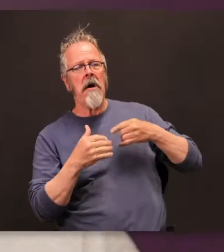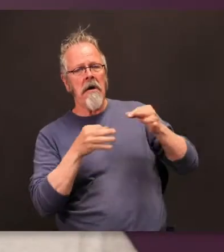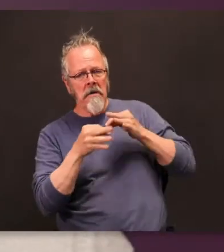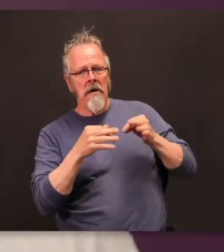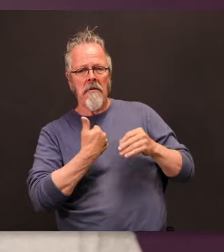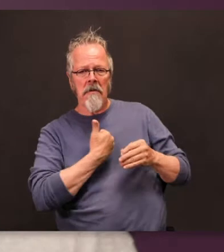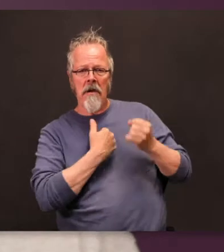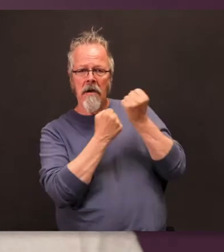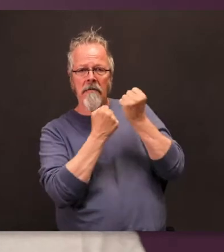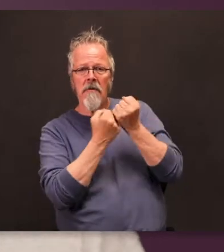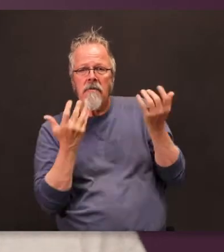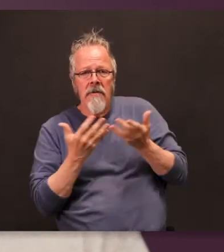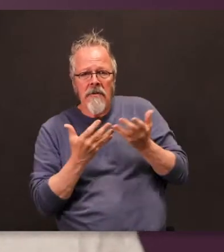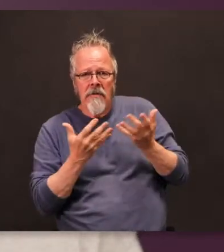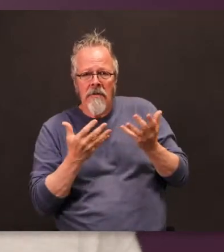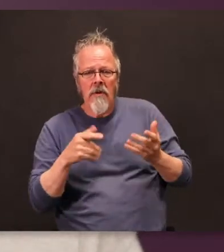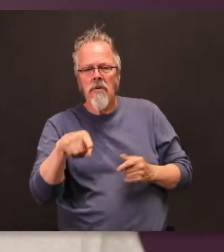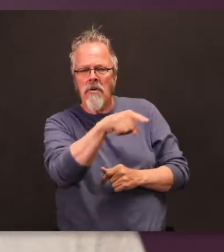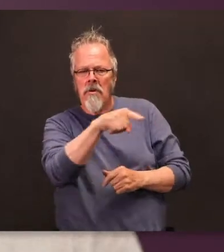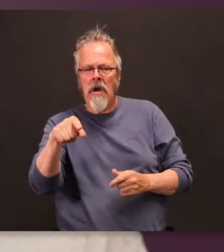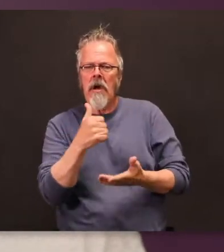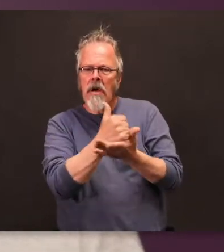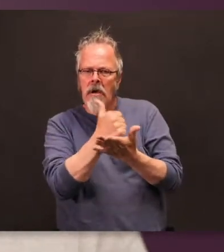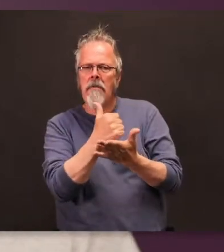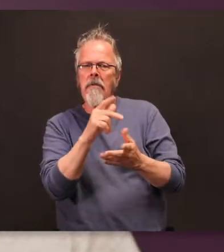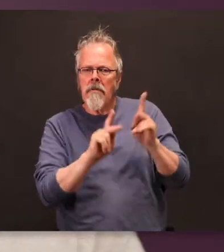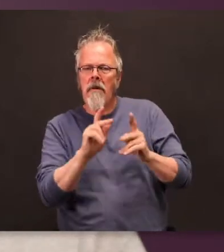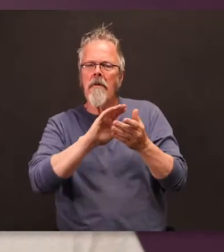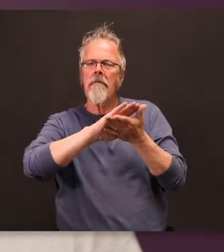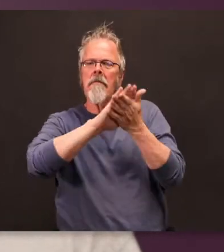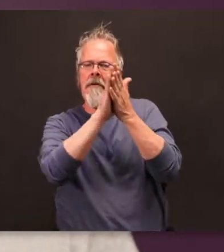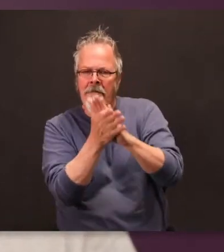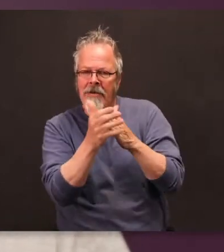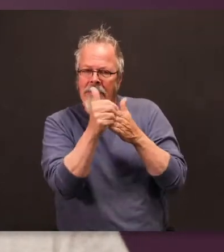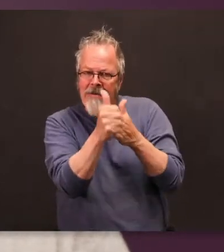is to help people to become a leader in their own community.